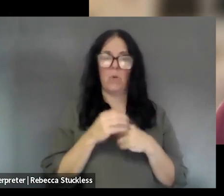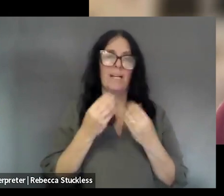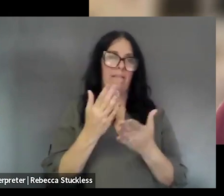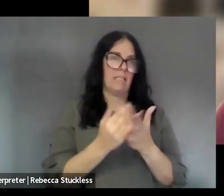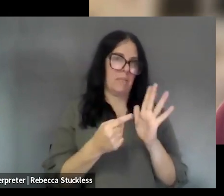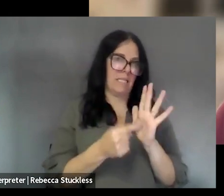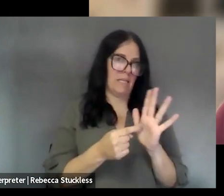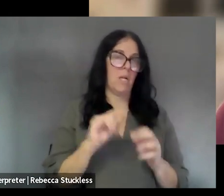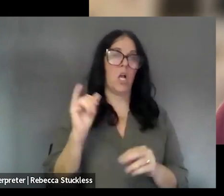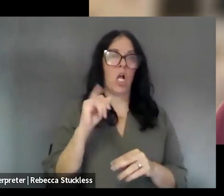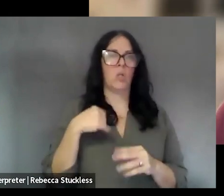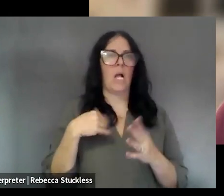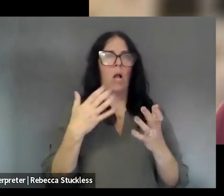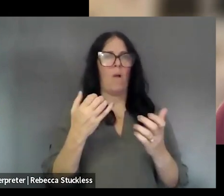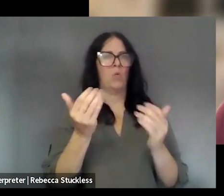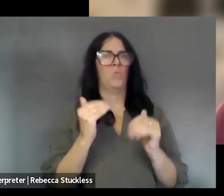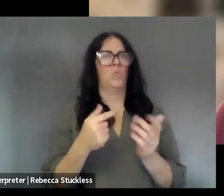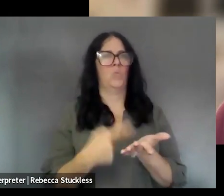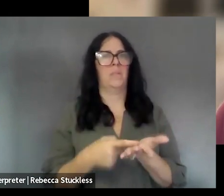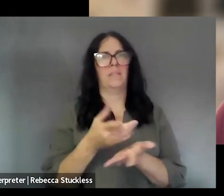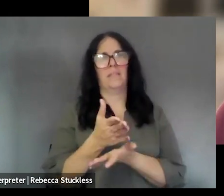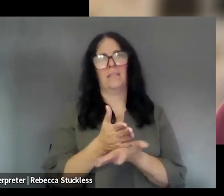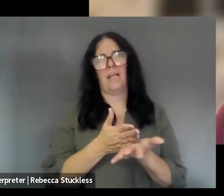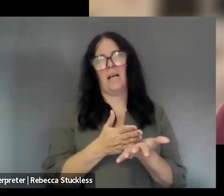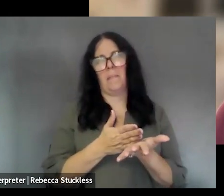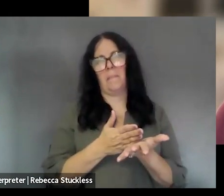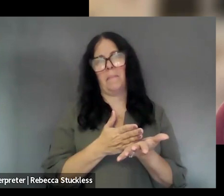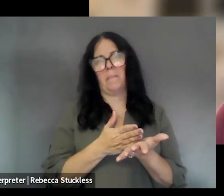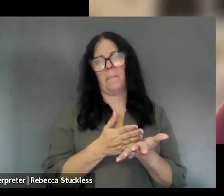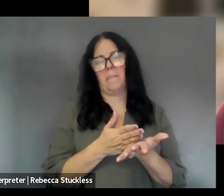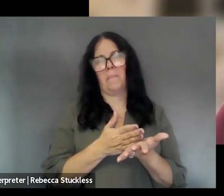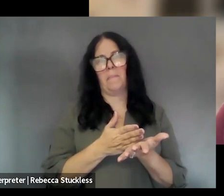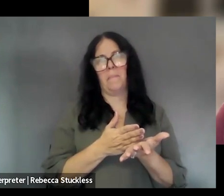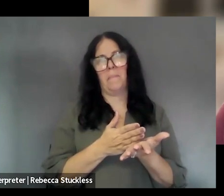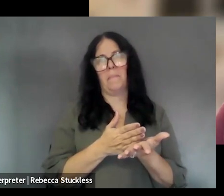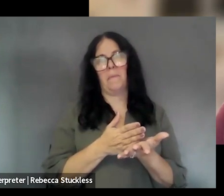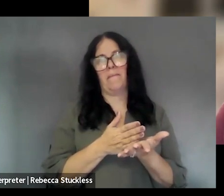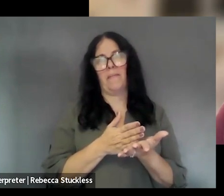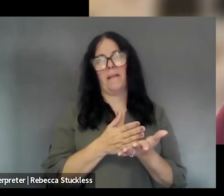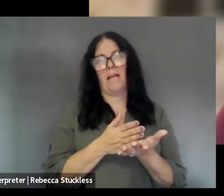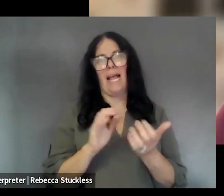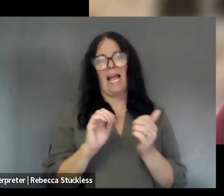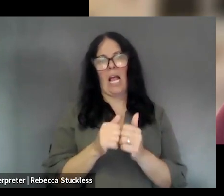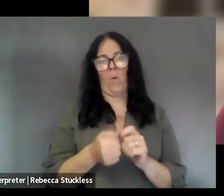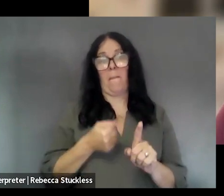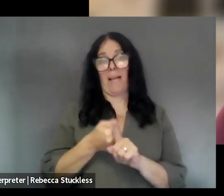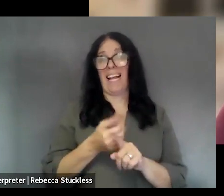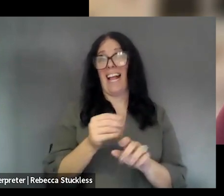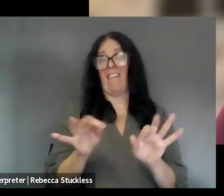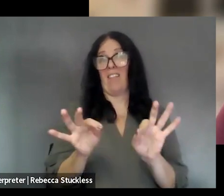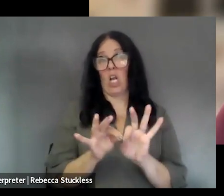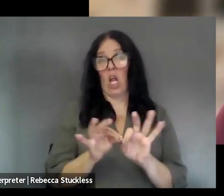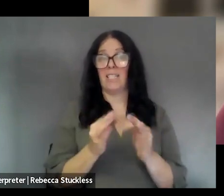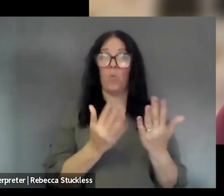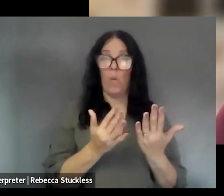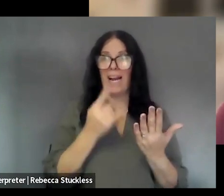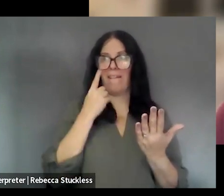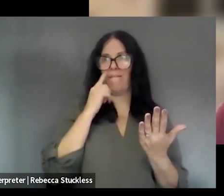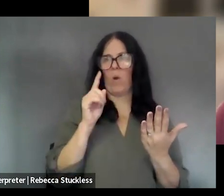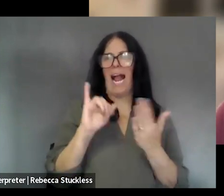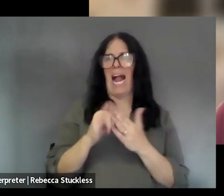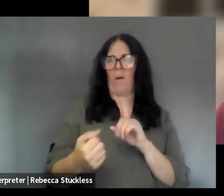want to get to the individual impacts in terms of the cost in waiting for a diagnosis, and I'm